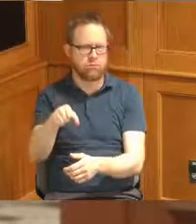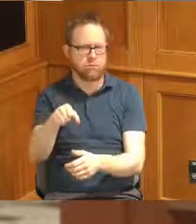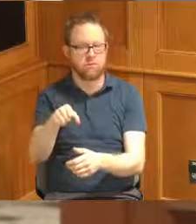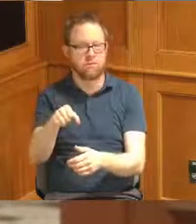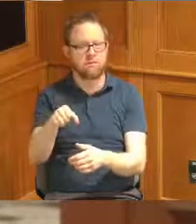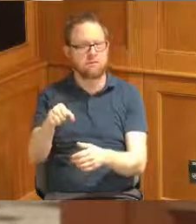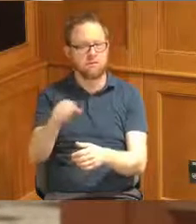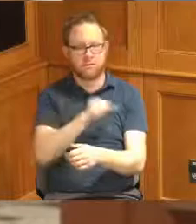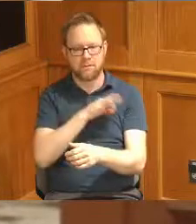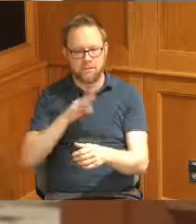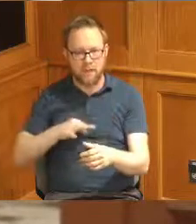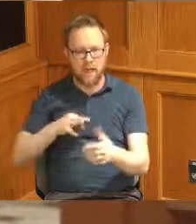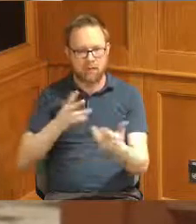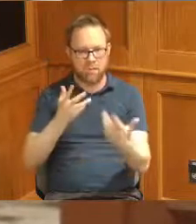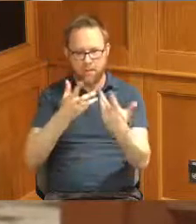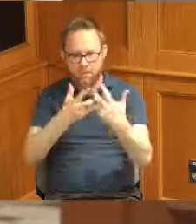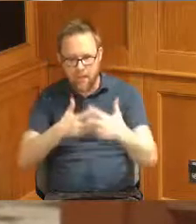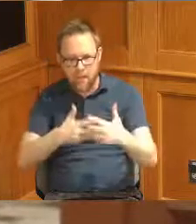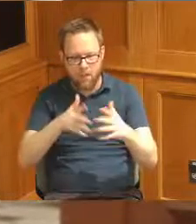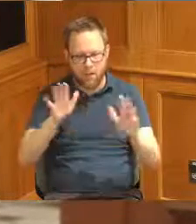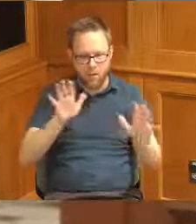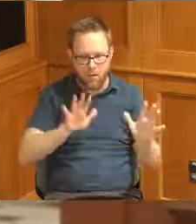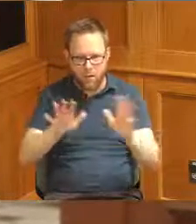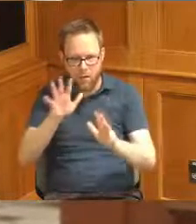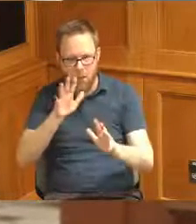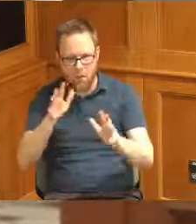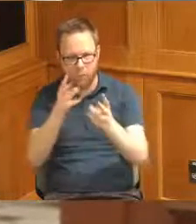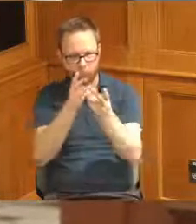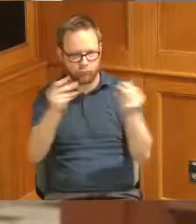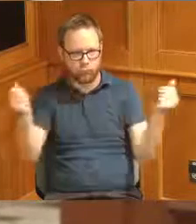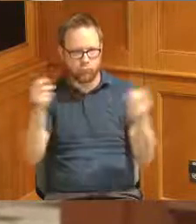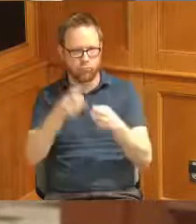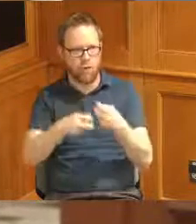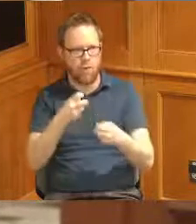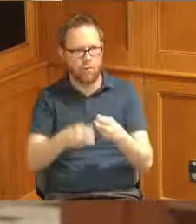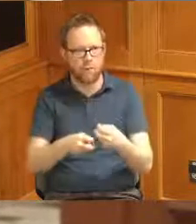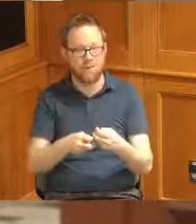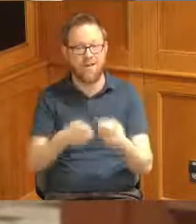to adapt and overcome the the issues that they had going on within nine minutes of the power